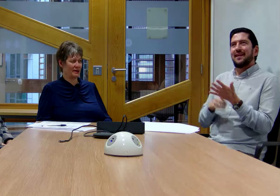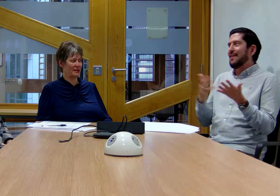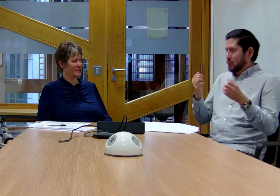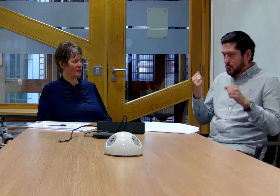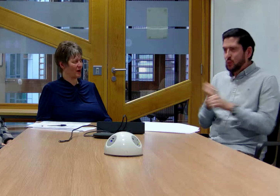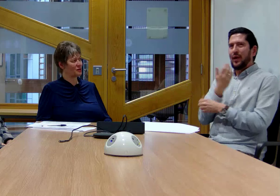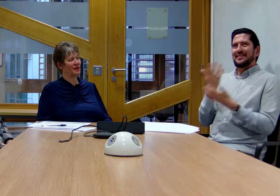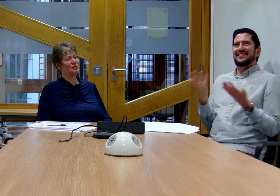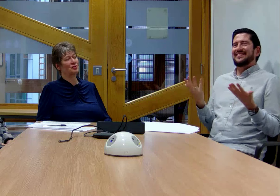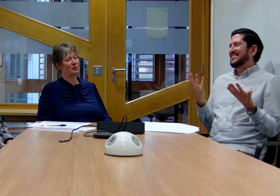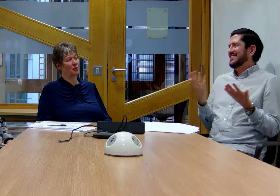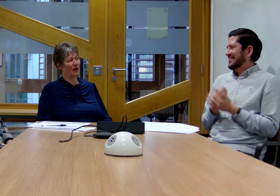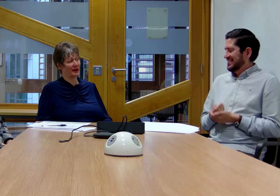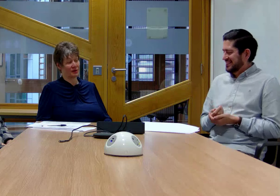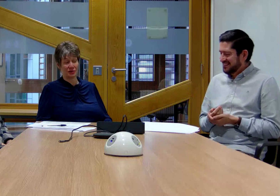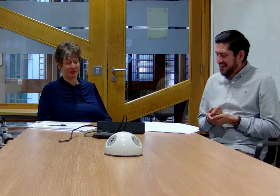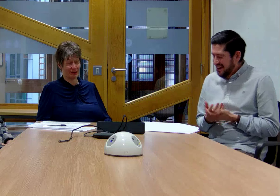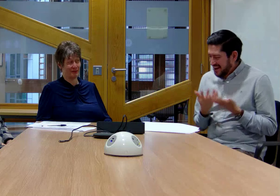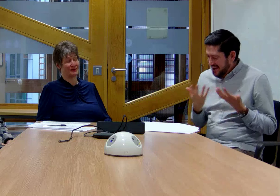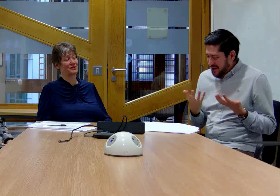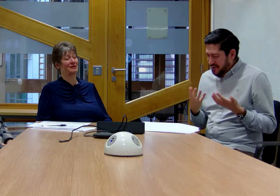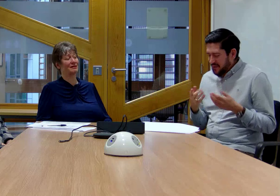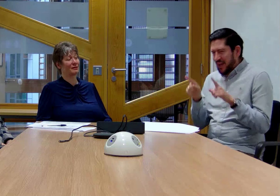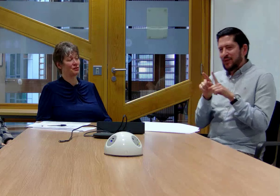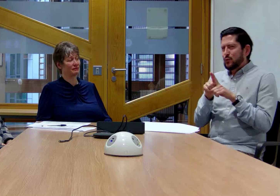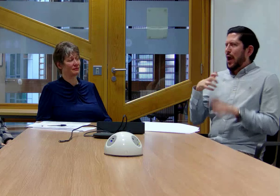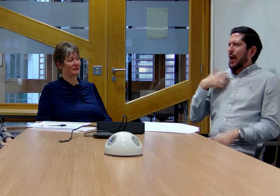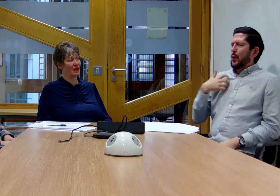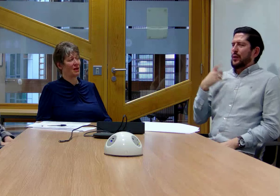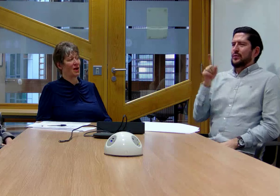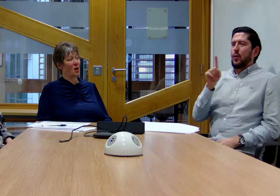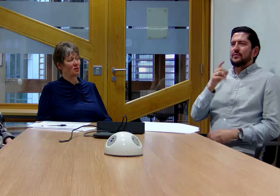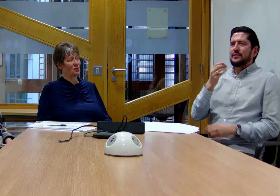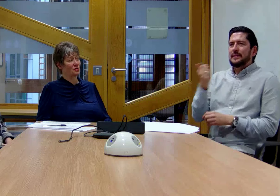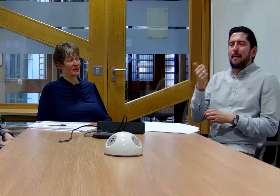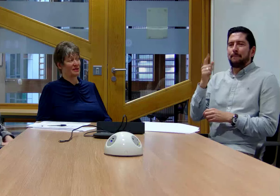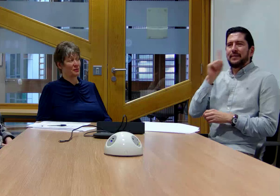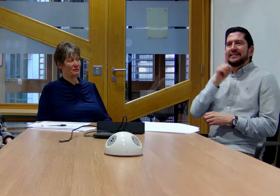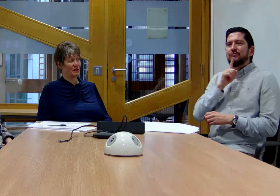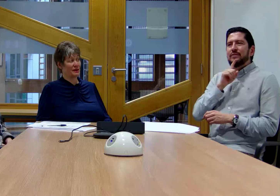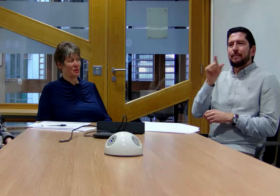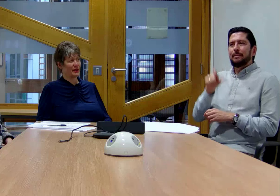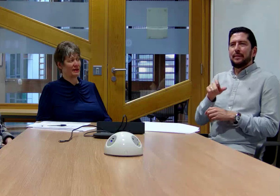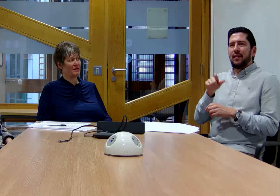So I would like maybe to say, well in that case I d say why don t you can actually go and actually learn British Sign Language.